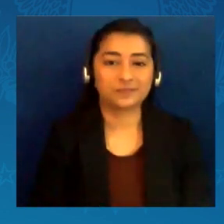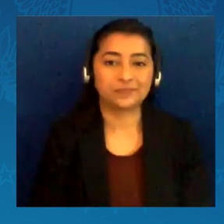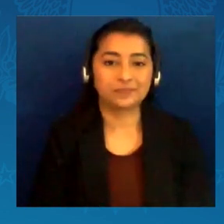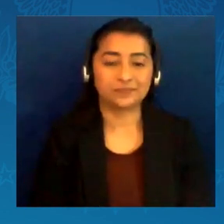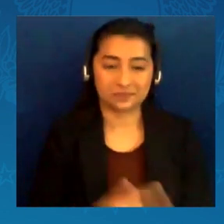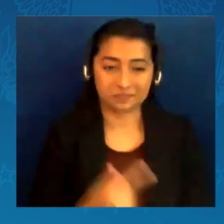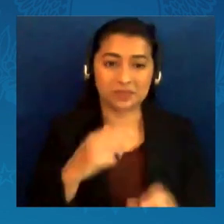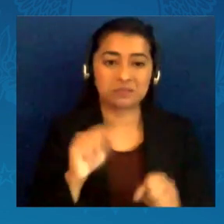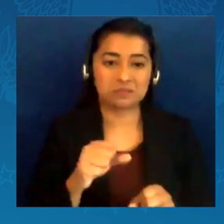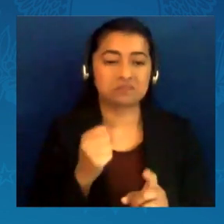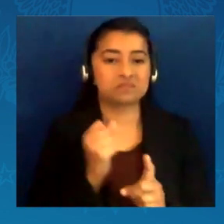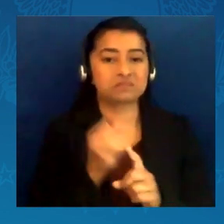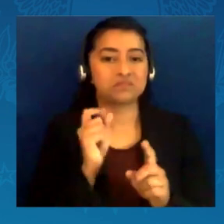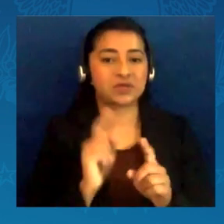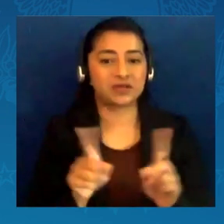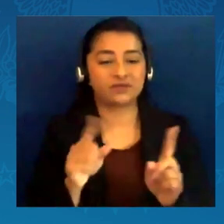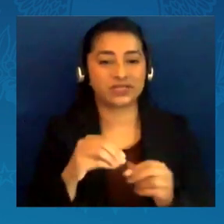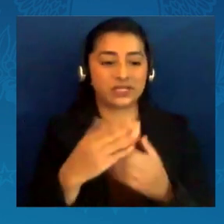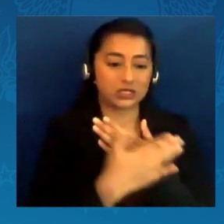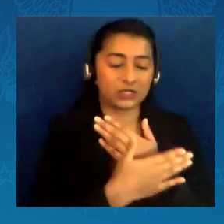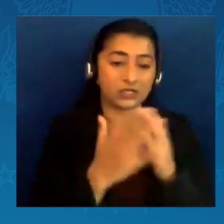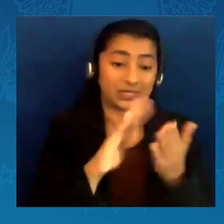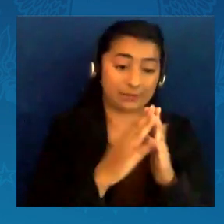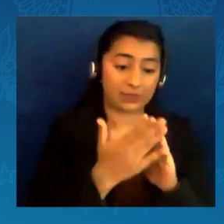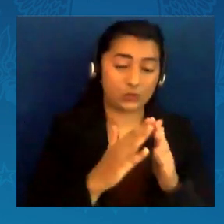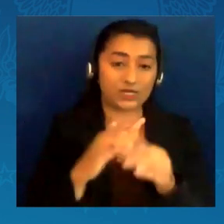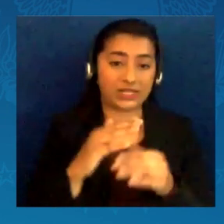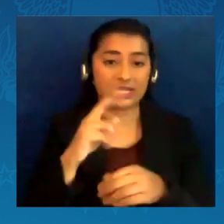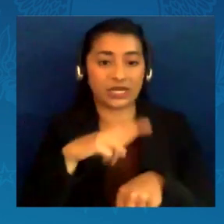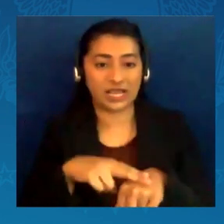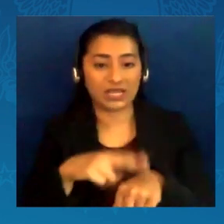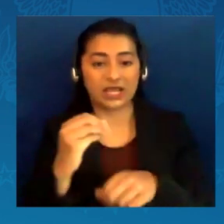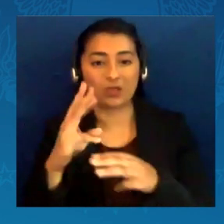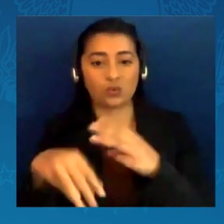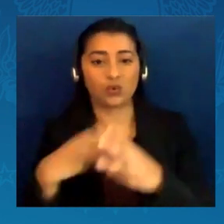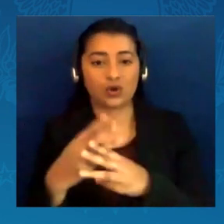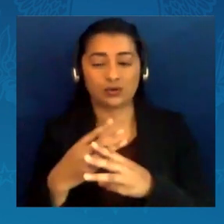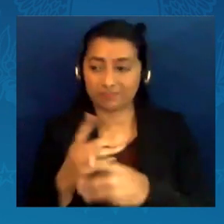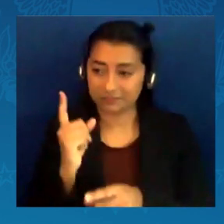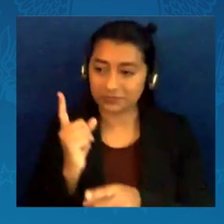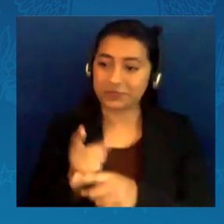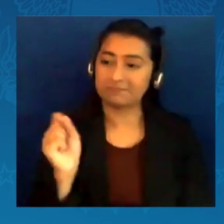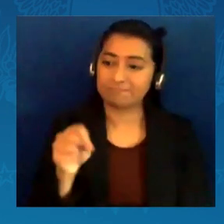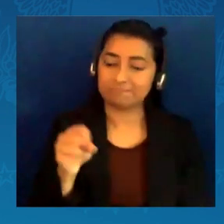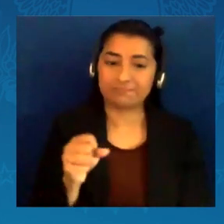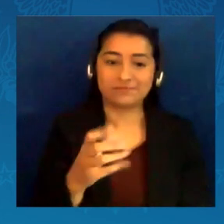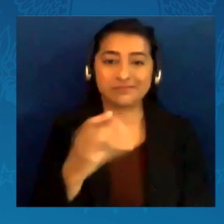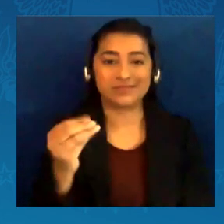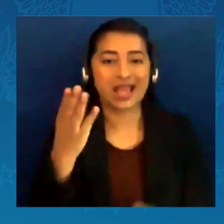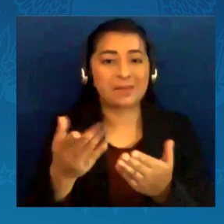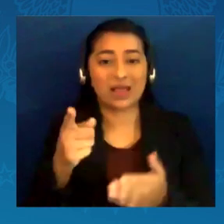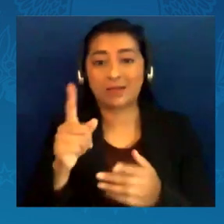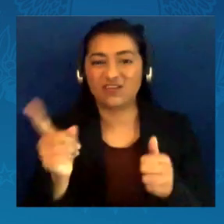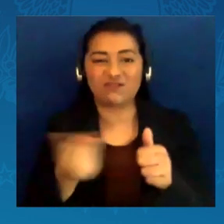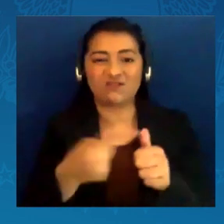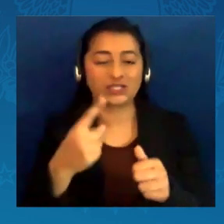in the nation, in the world. The Vice President: And you may be the first to do many things, make sure you are not the last.